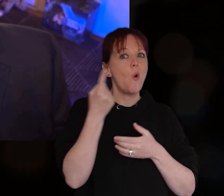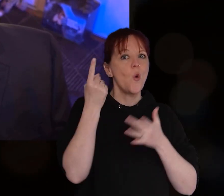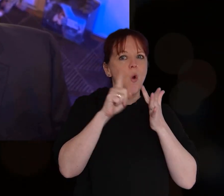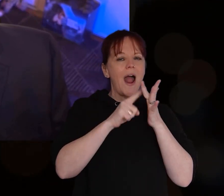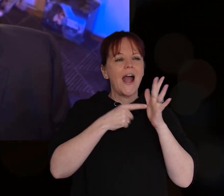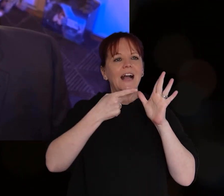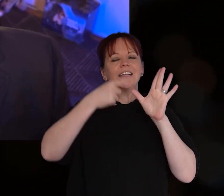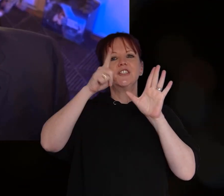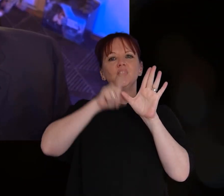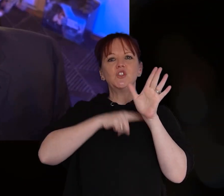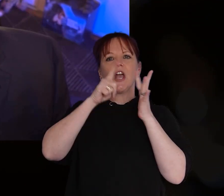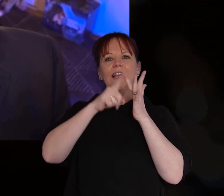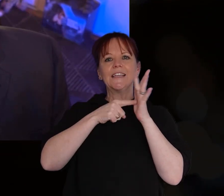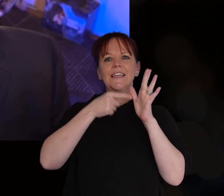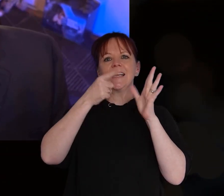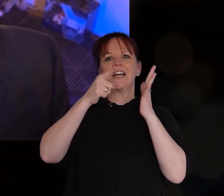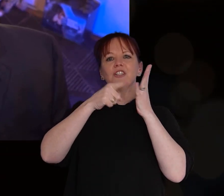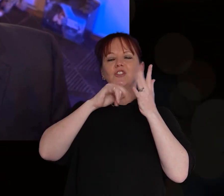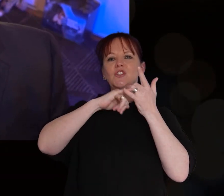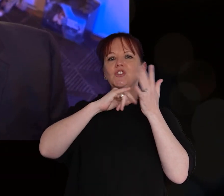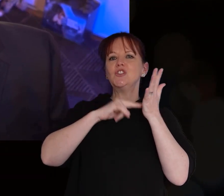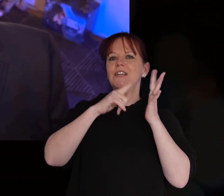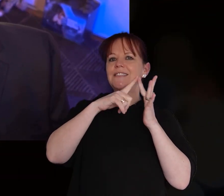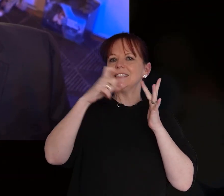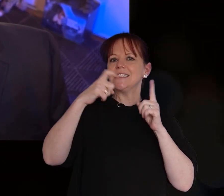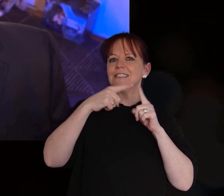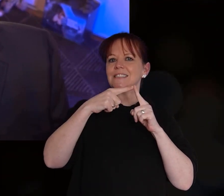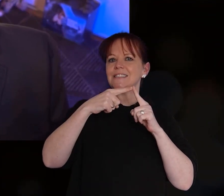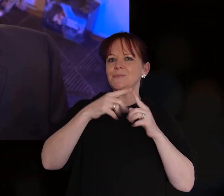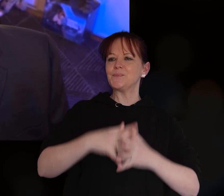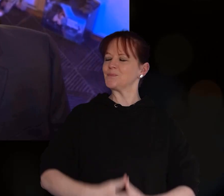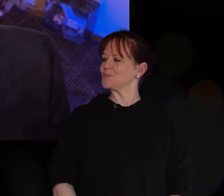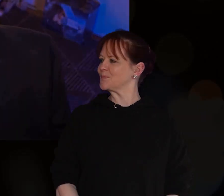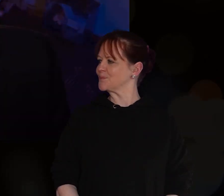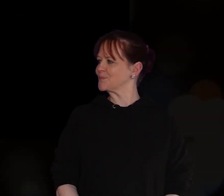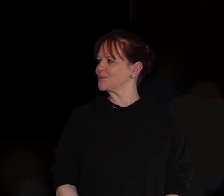it gives me great pleasure to welcome a regular at the Awards, Jay Justice.